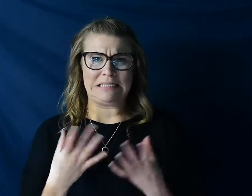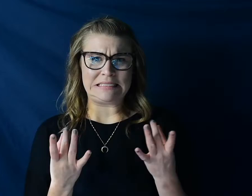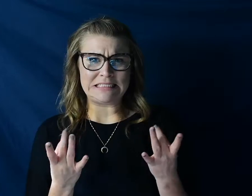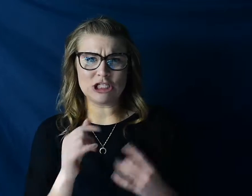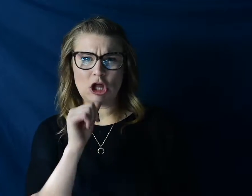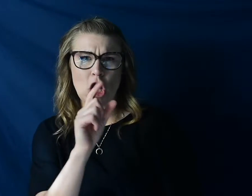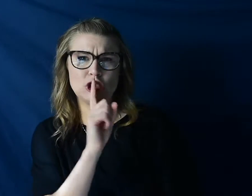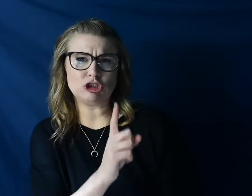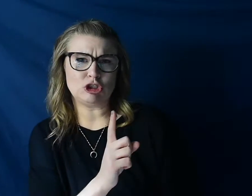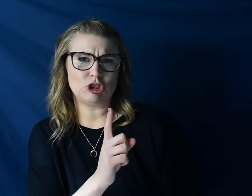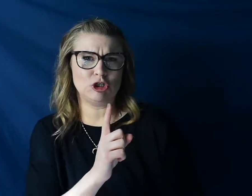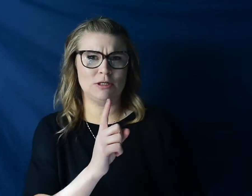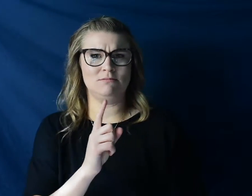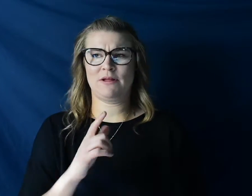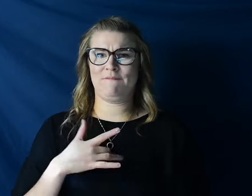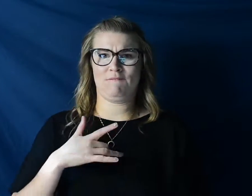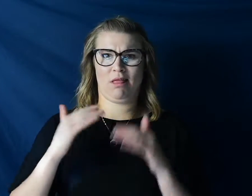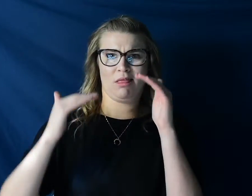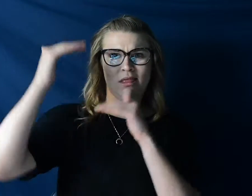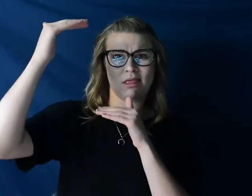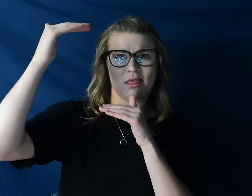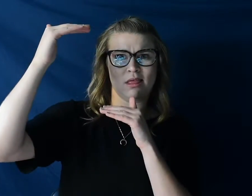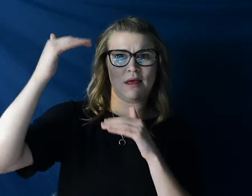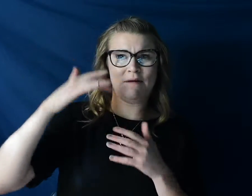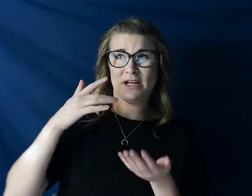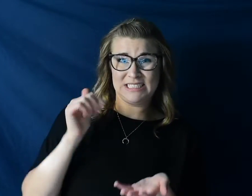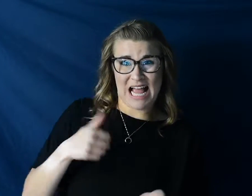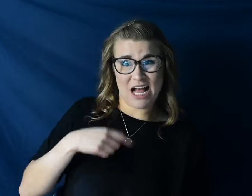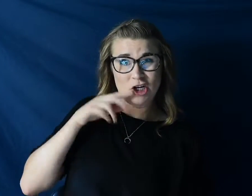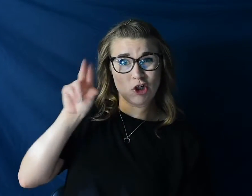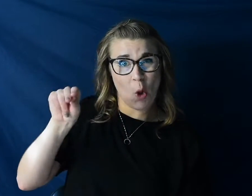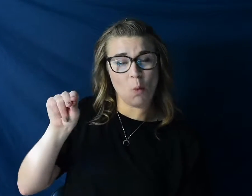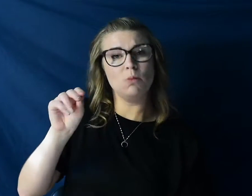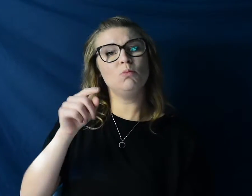uncomfortable, maybe not sure, it feels like there is a power difference "can I even say no?"